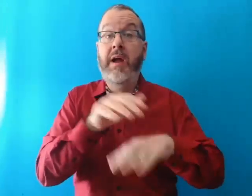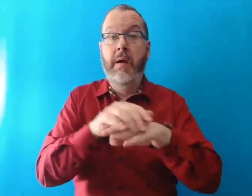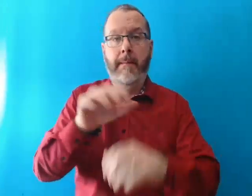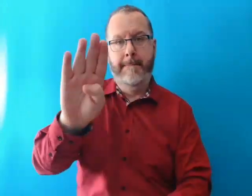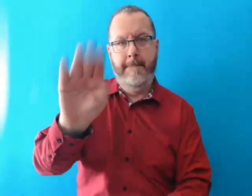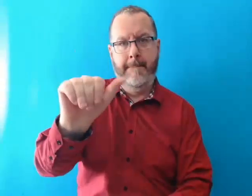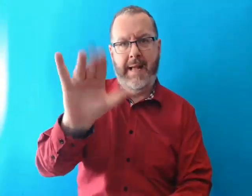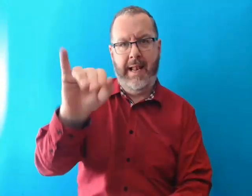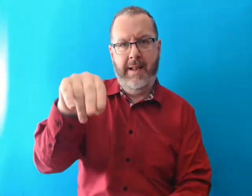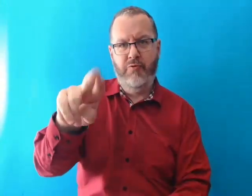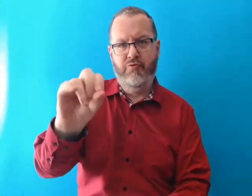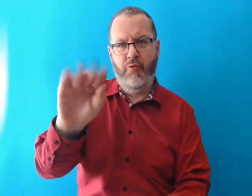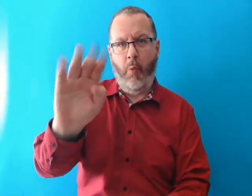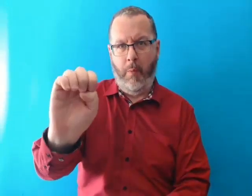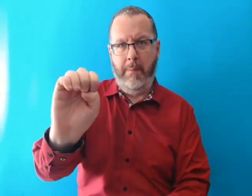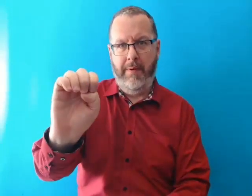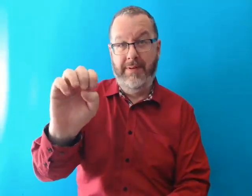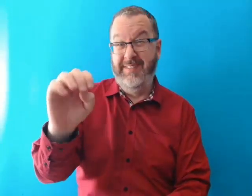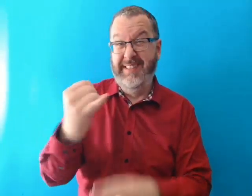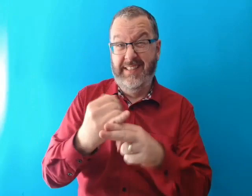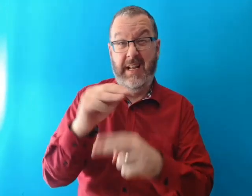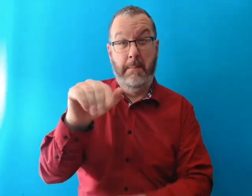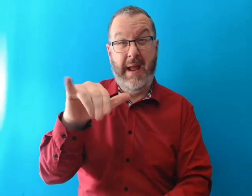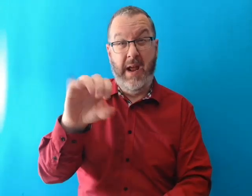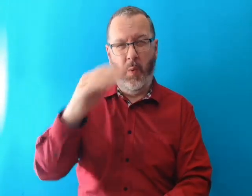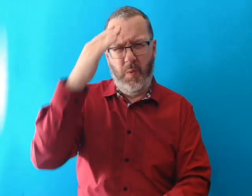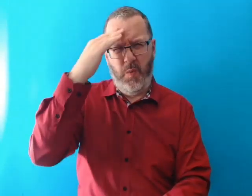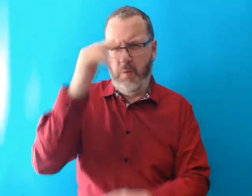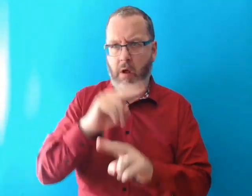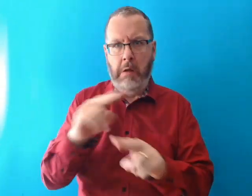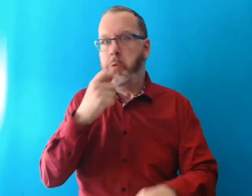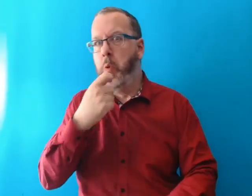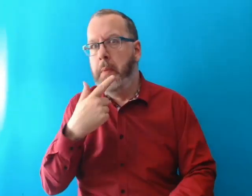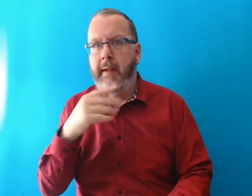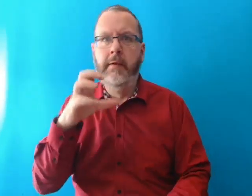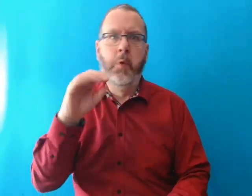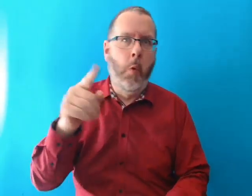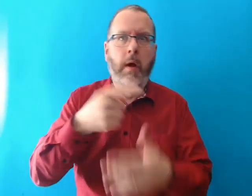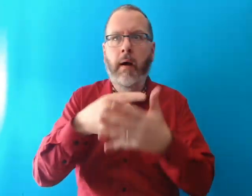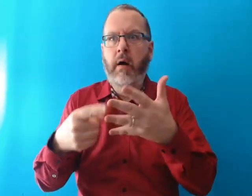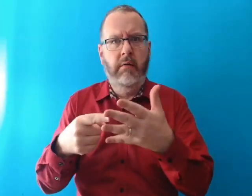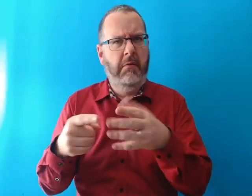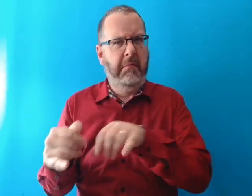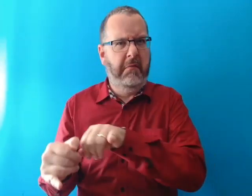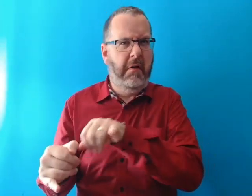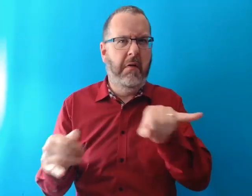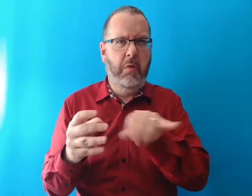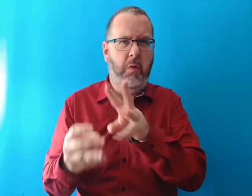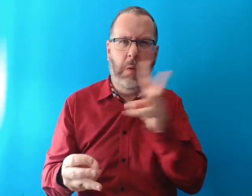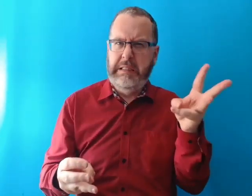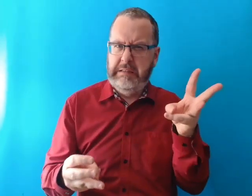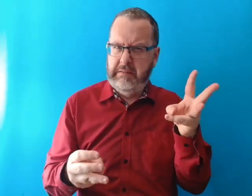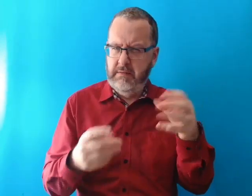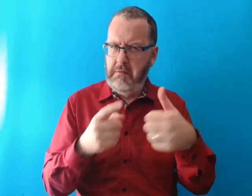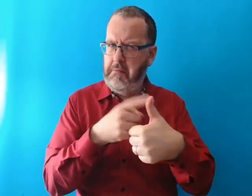Co. Mayo - quite a bit away from the urban centres of Ireland.